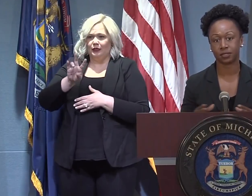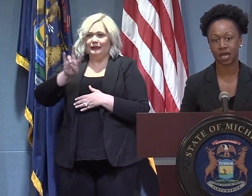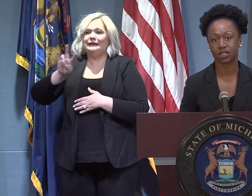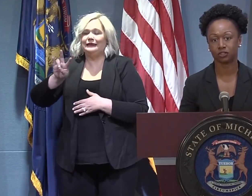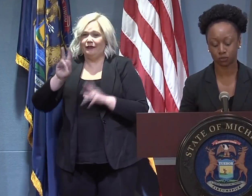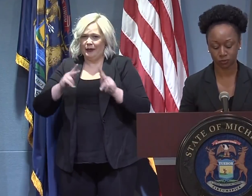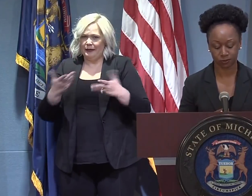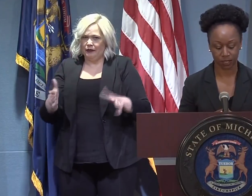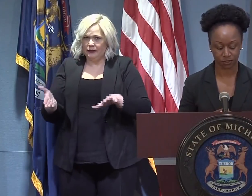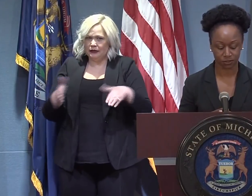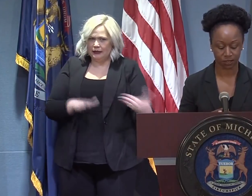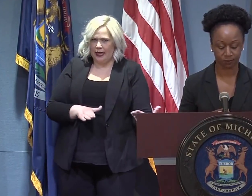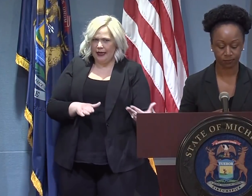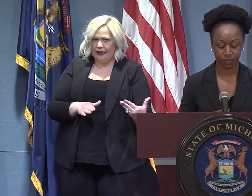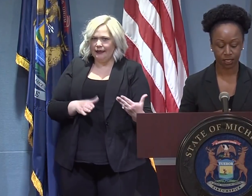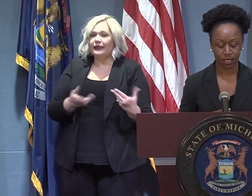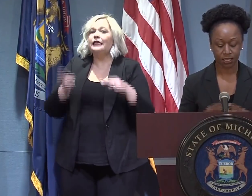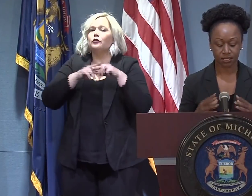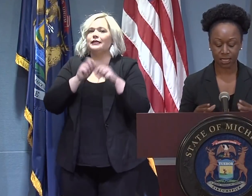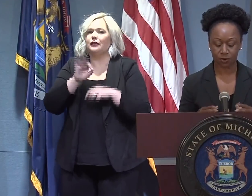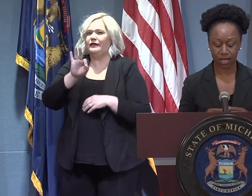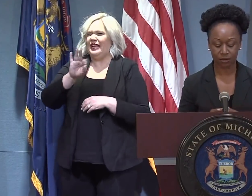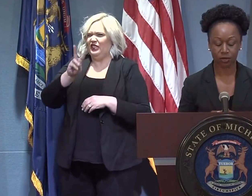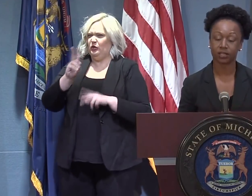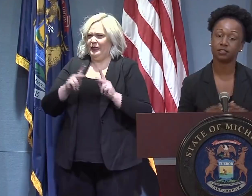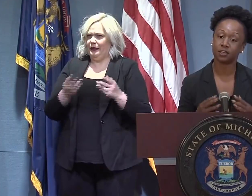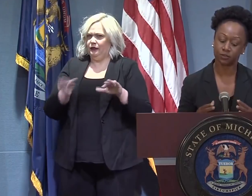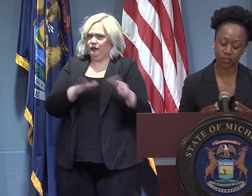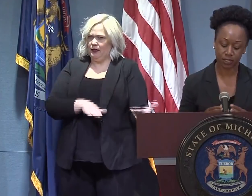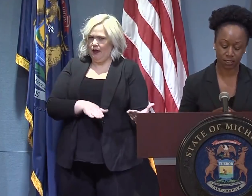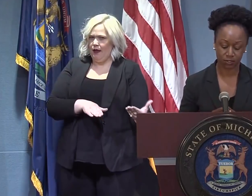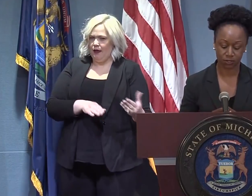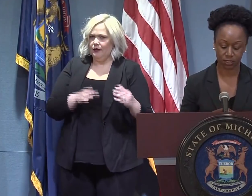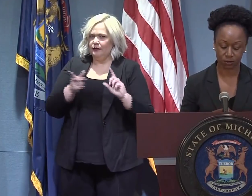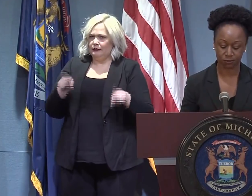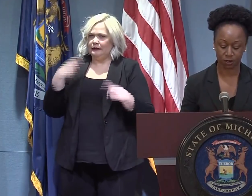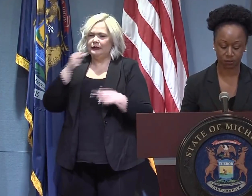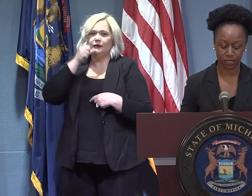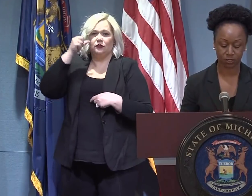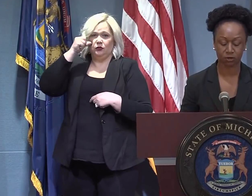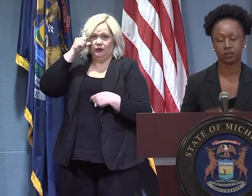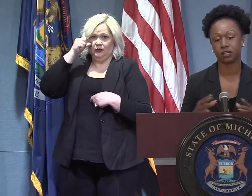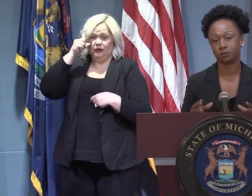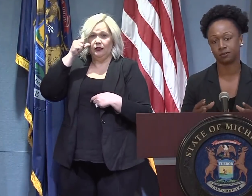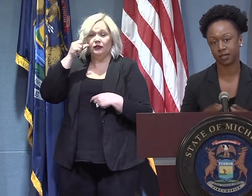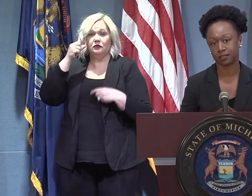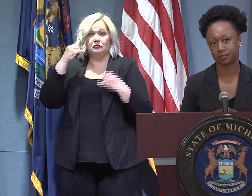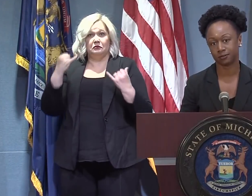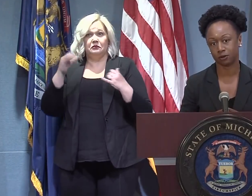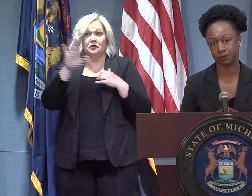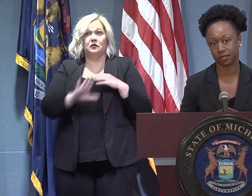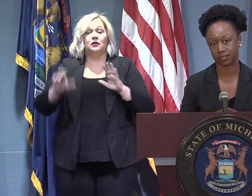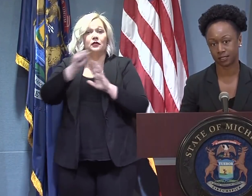OF COVID 19 UP 432 FROM YESTERDAY AND 3,047 DEATHS UP 2 WHY YESTERDAY.